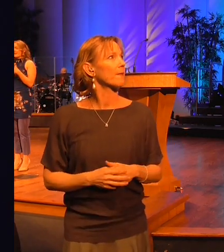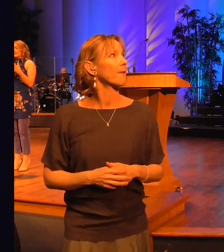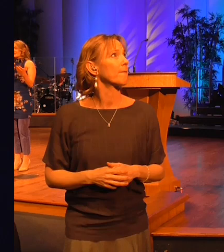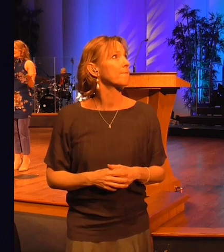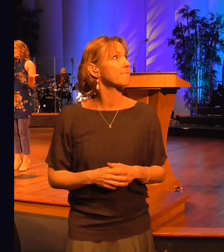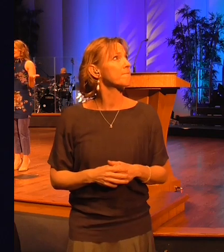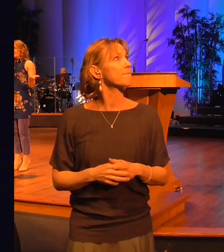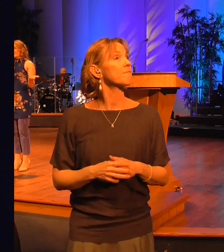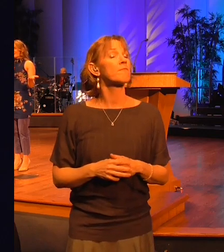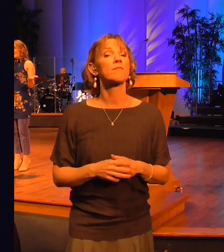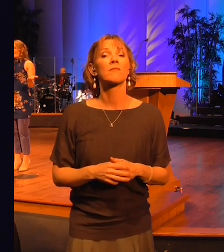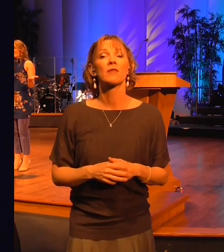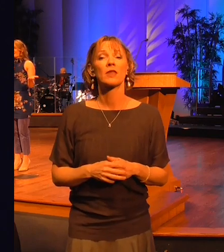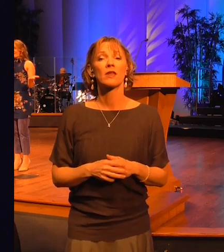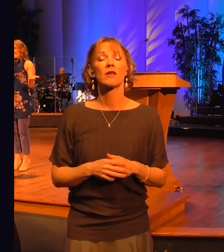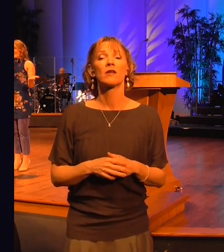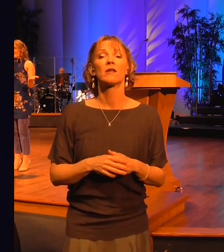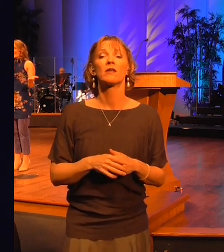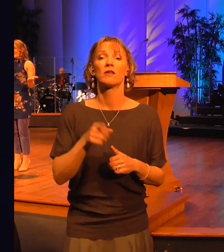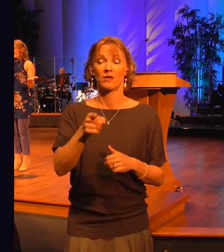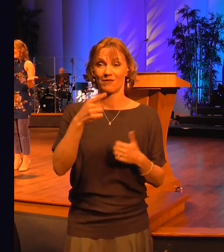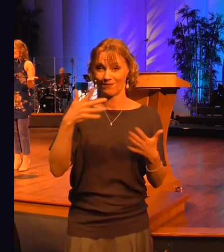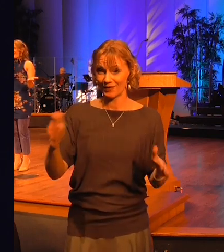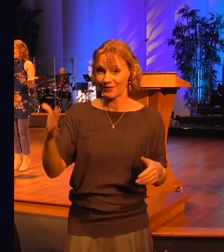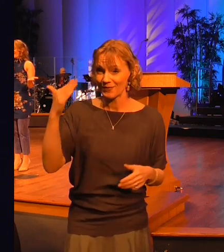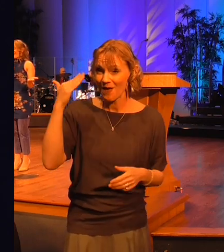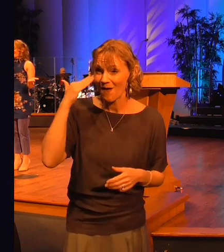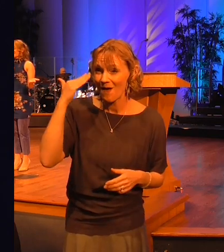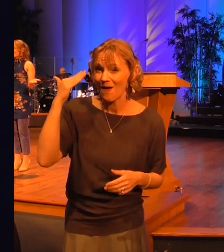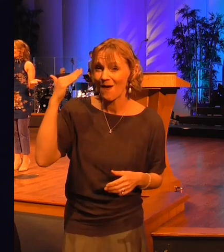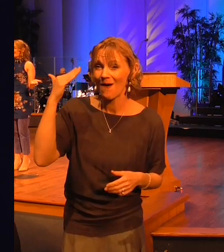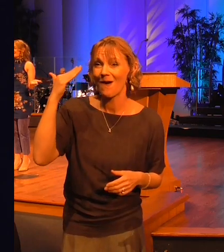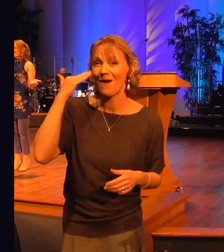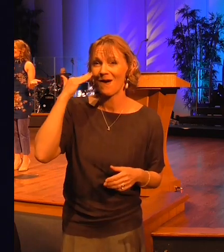do you know that there are angels in your